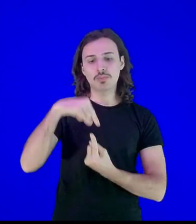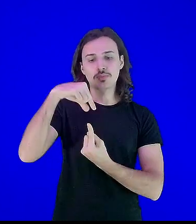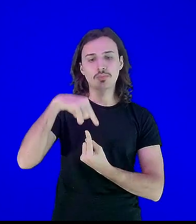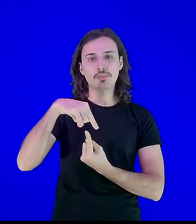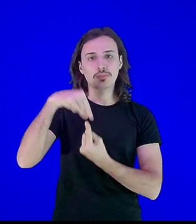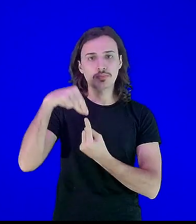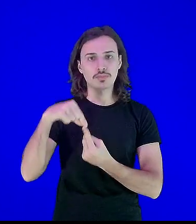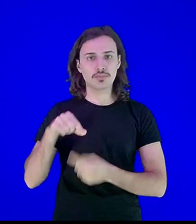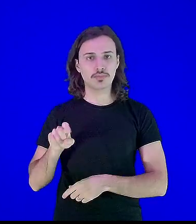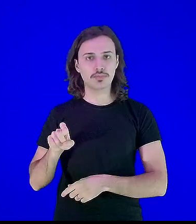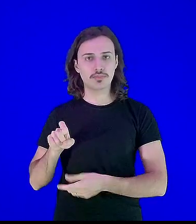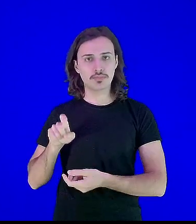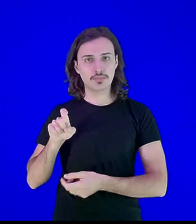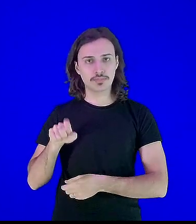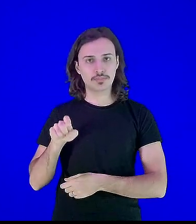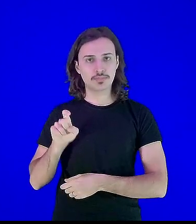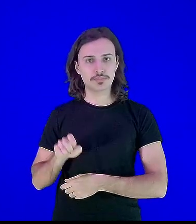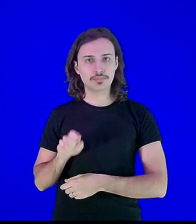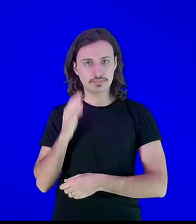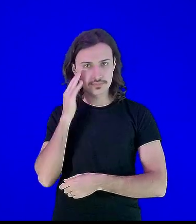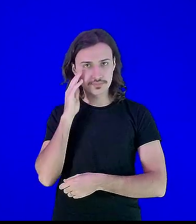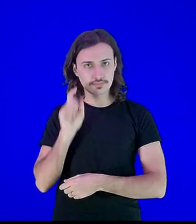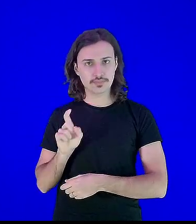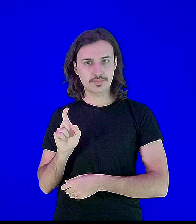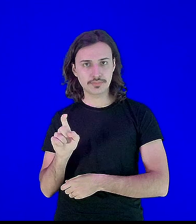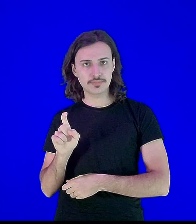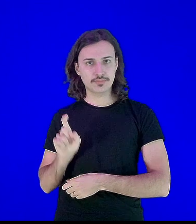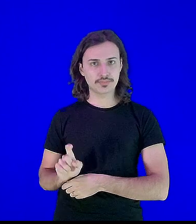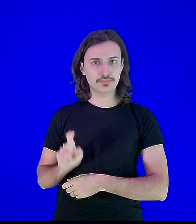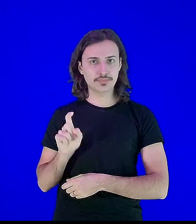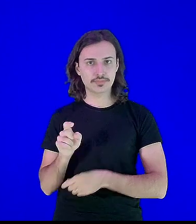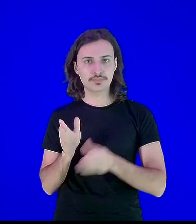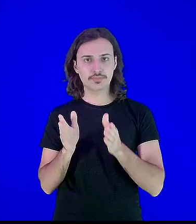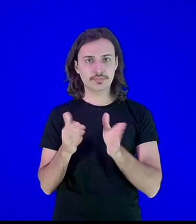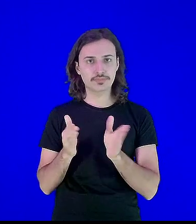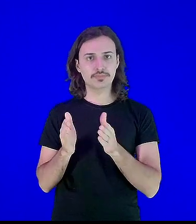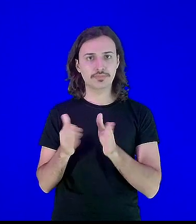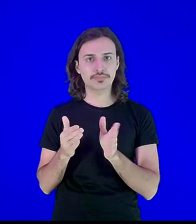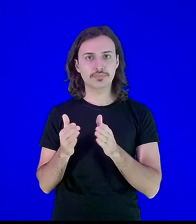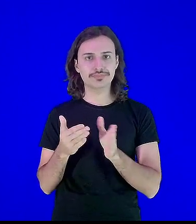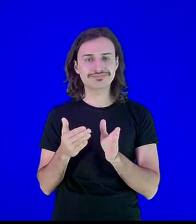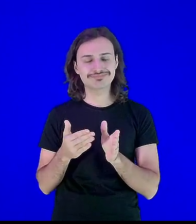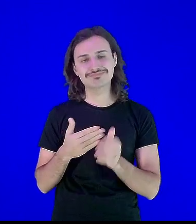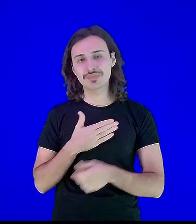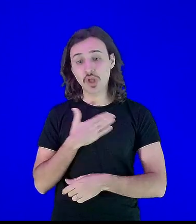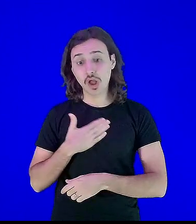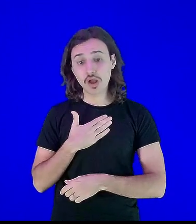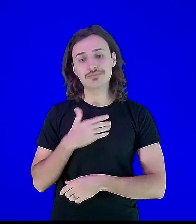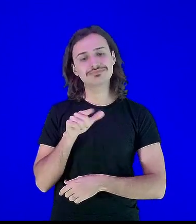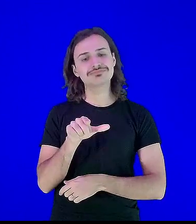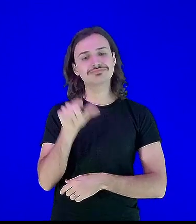so, let's try to find the best sign for "LIBRAS" I like this "LIBRAS"